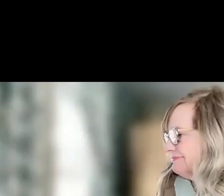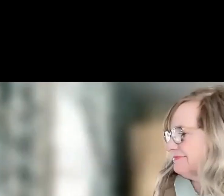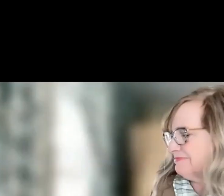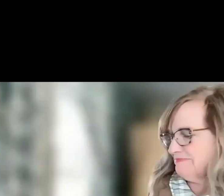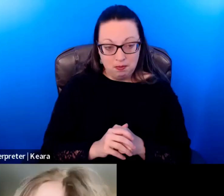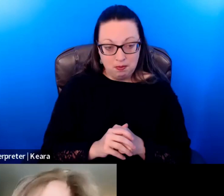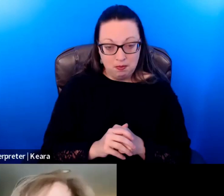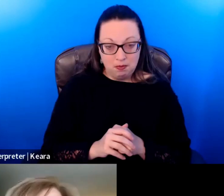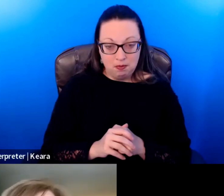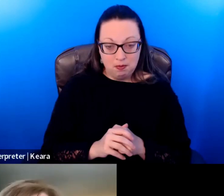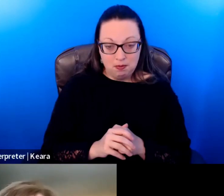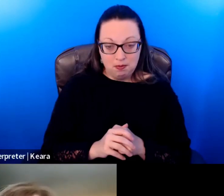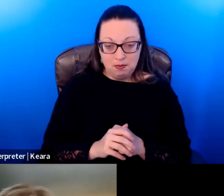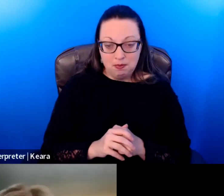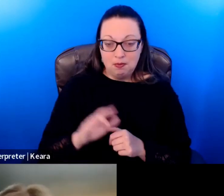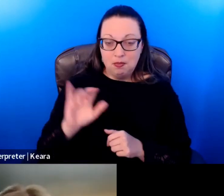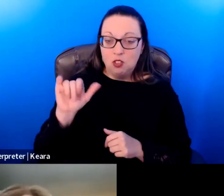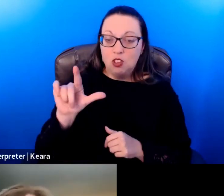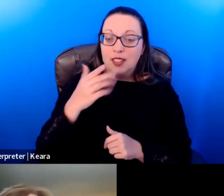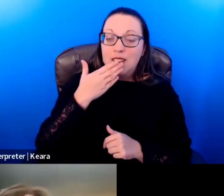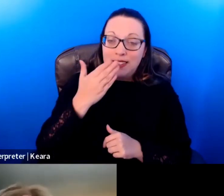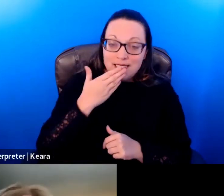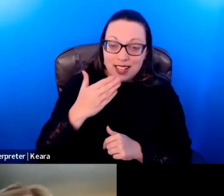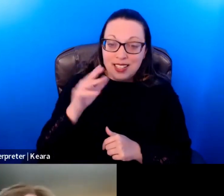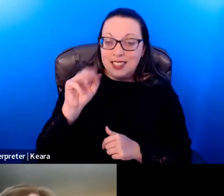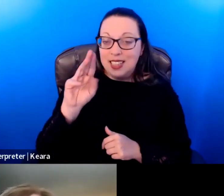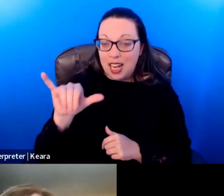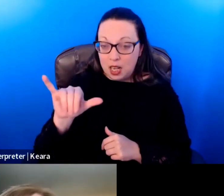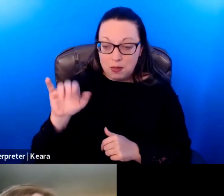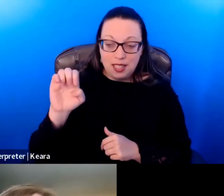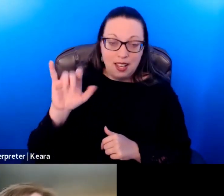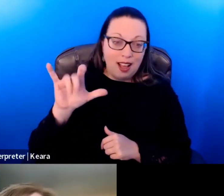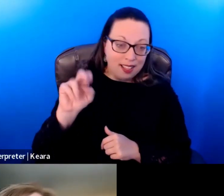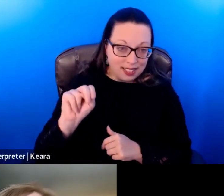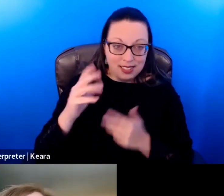Maria Crowley: Jill, thank you so much, and Amy, and Eileen, thank you so much, as well as a